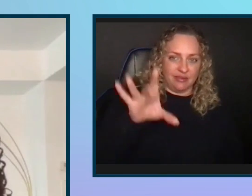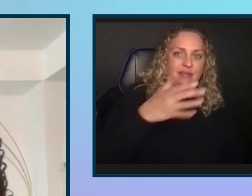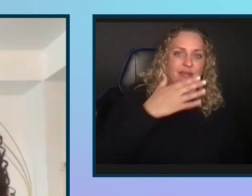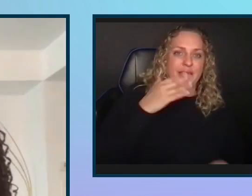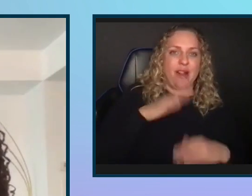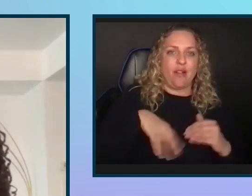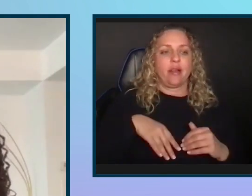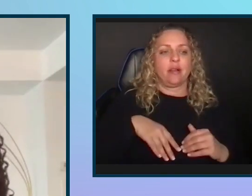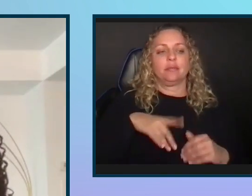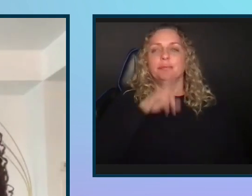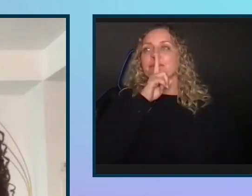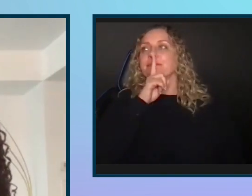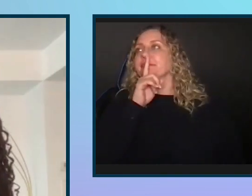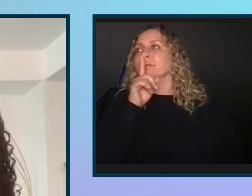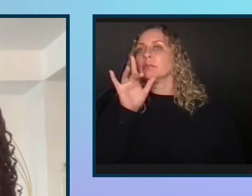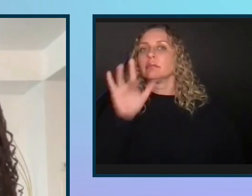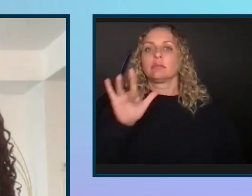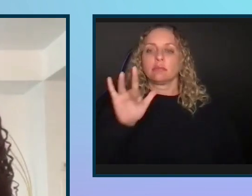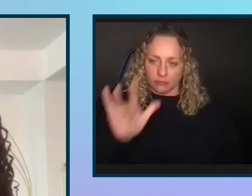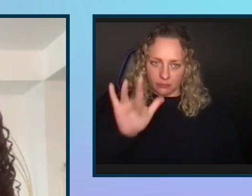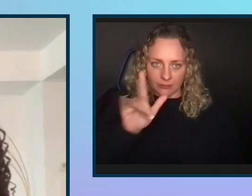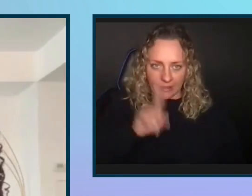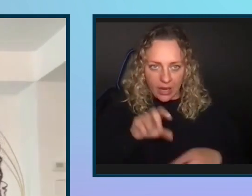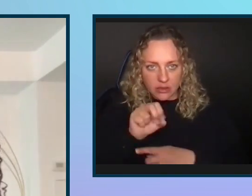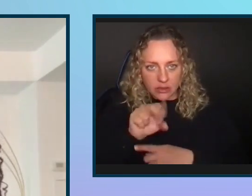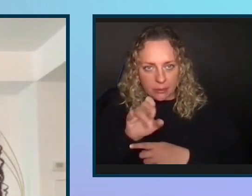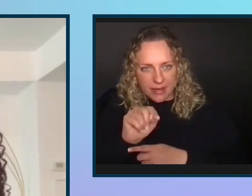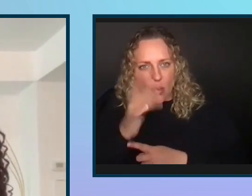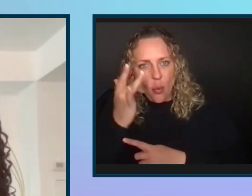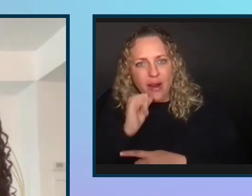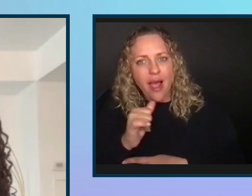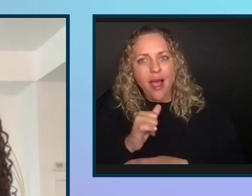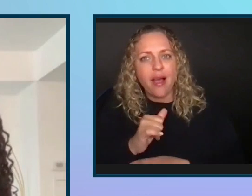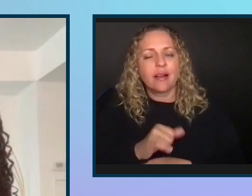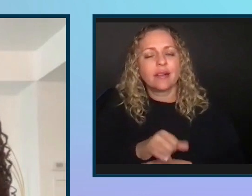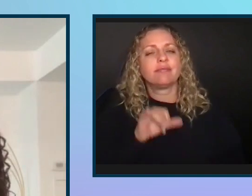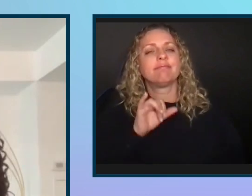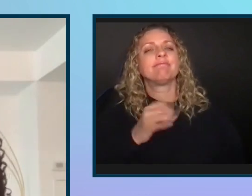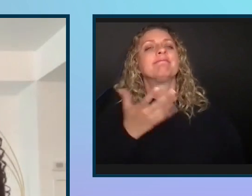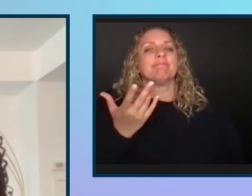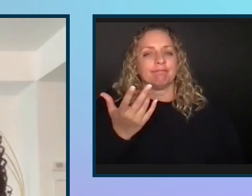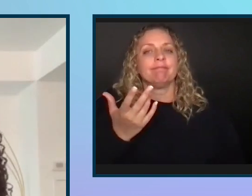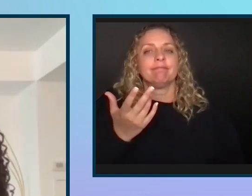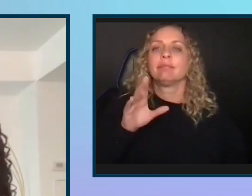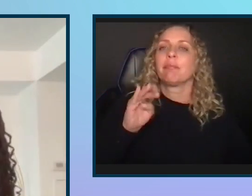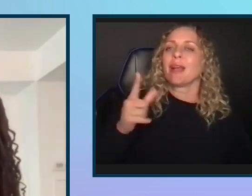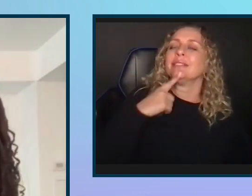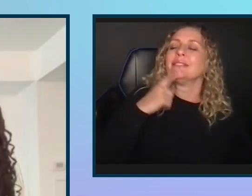and not telling them why they're being shut out. Back to your thoughts of giving them that positive feedback and not always smacking their hand